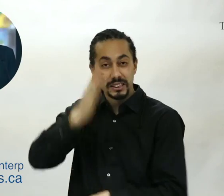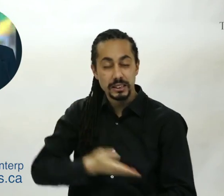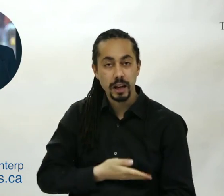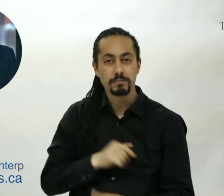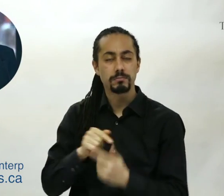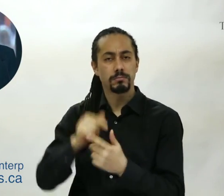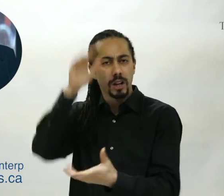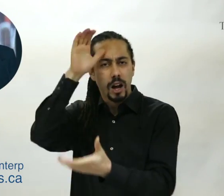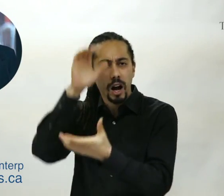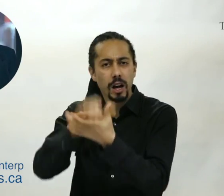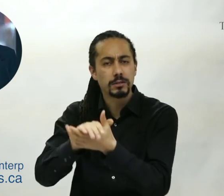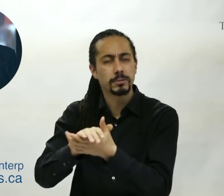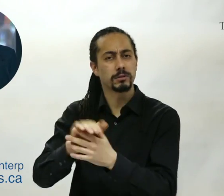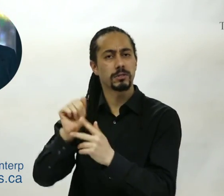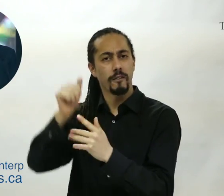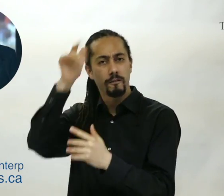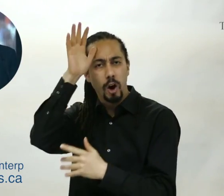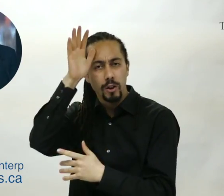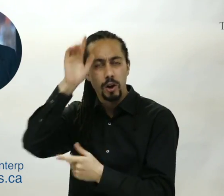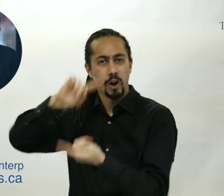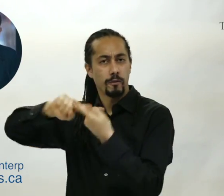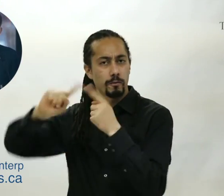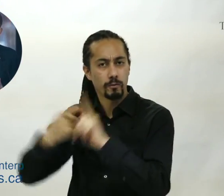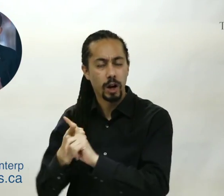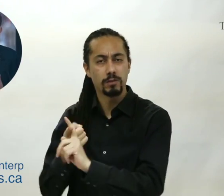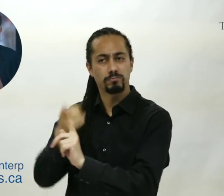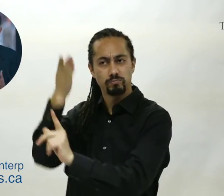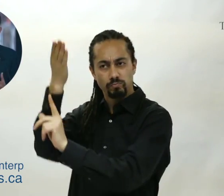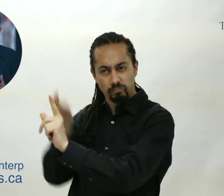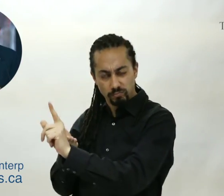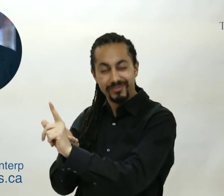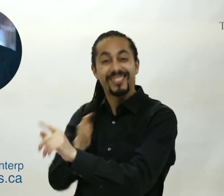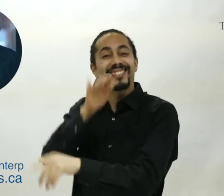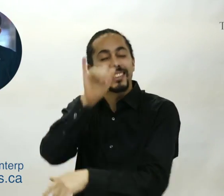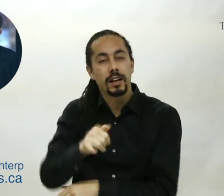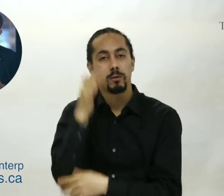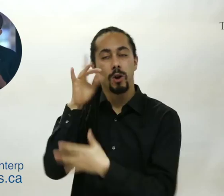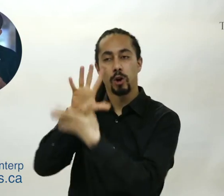a father and a friend. And that's why we learned so much from him,